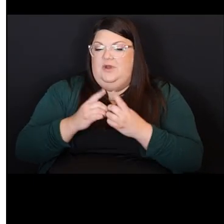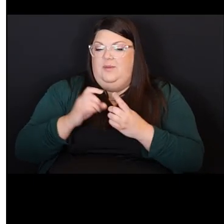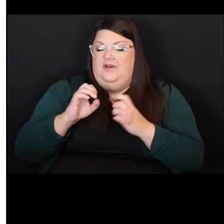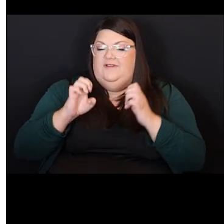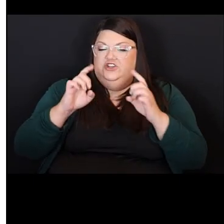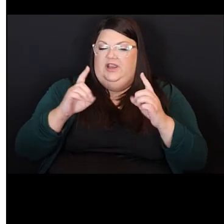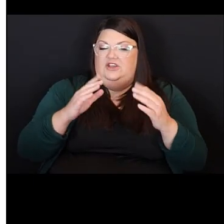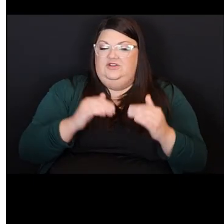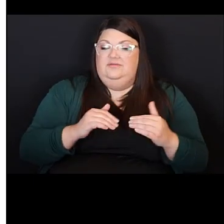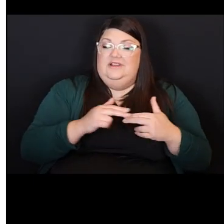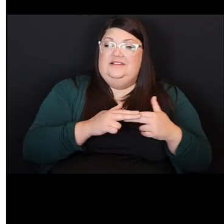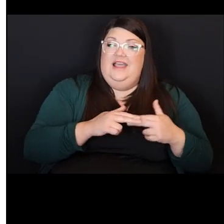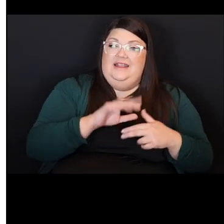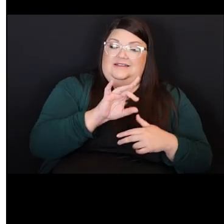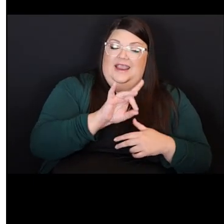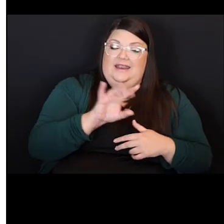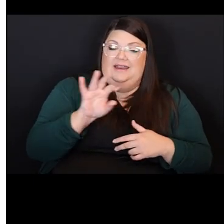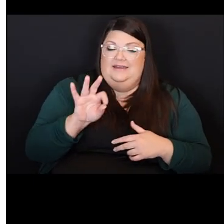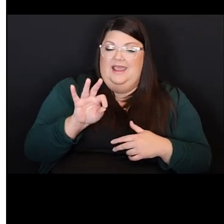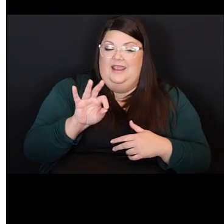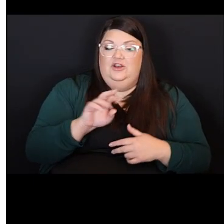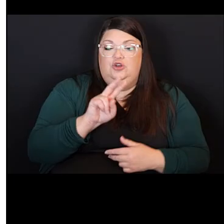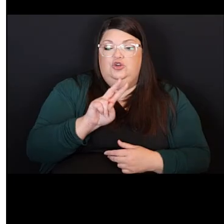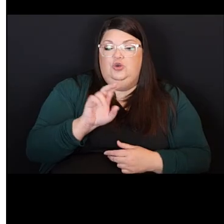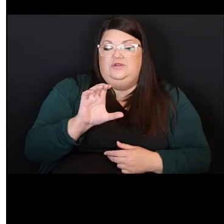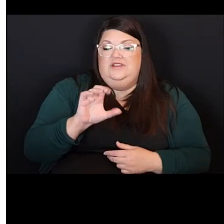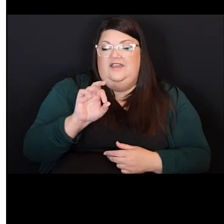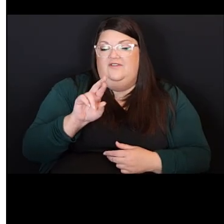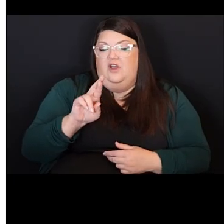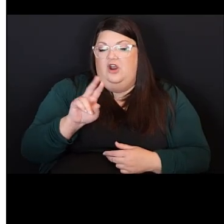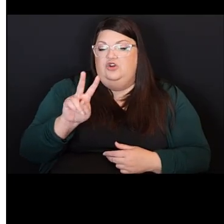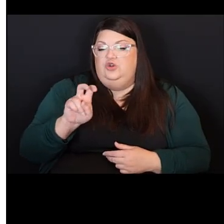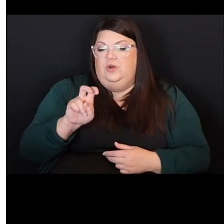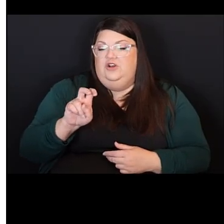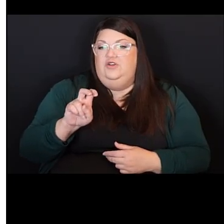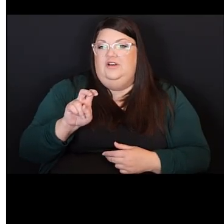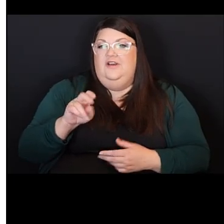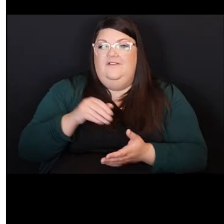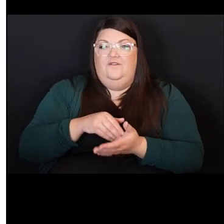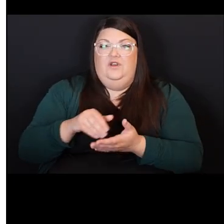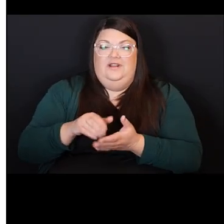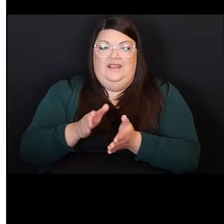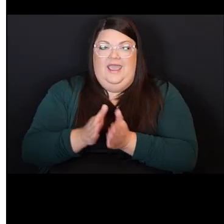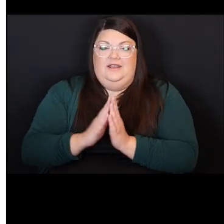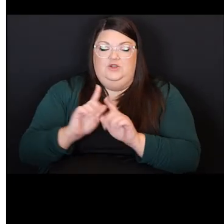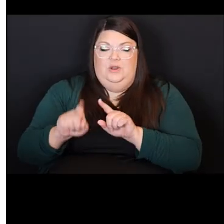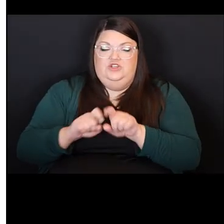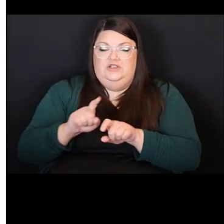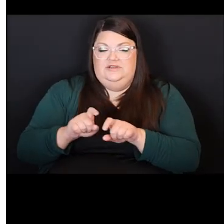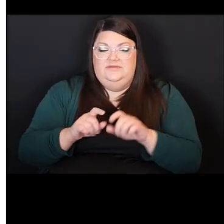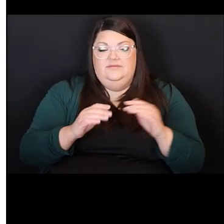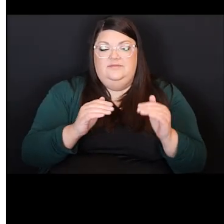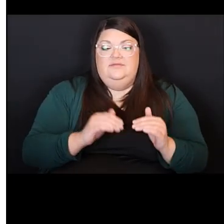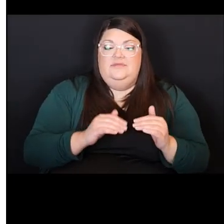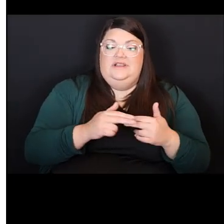Slides 8 and 9, 2 CFR 200: Frequently Asked Questions.